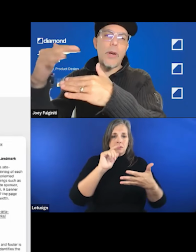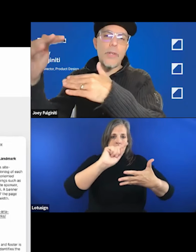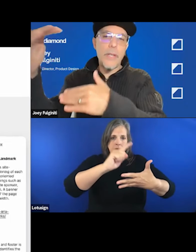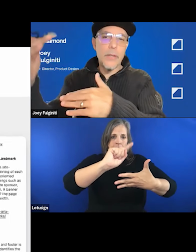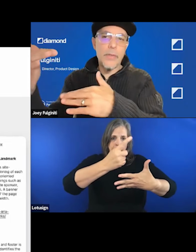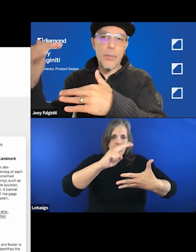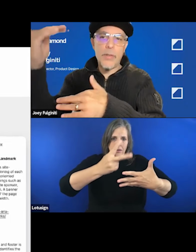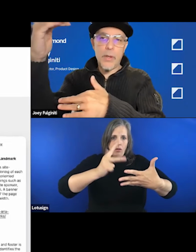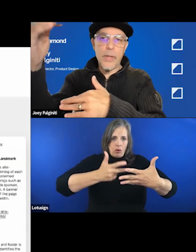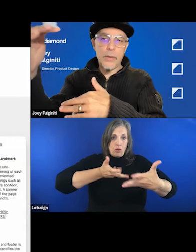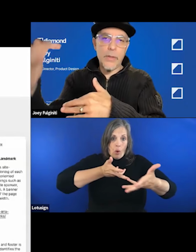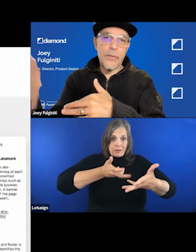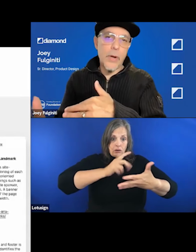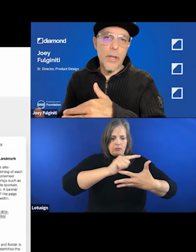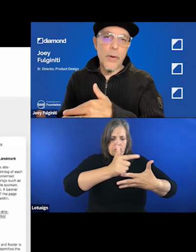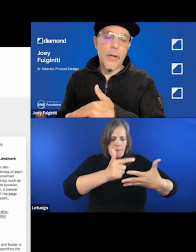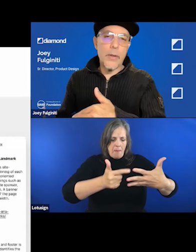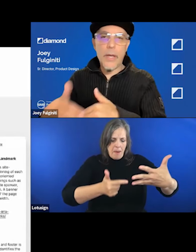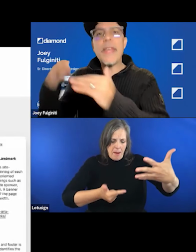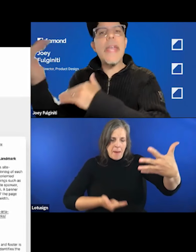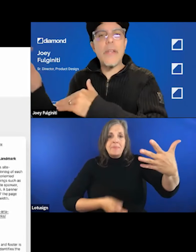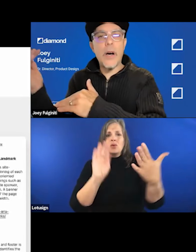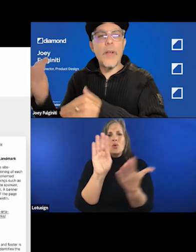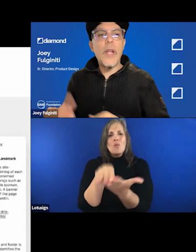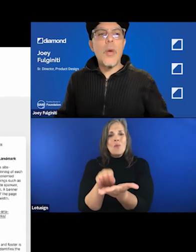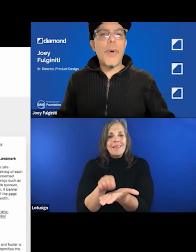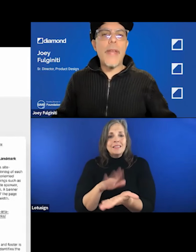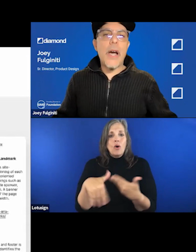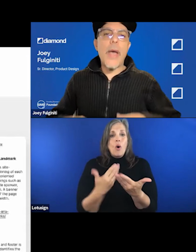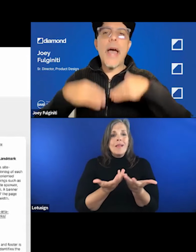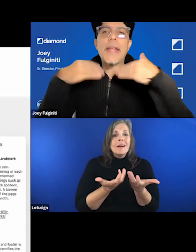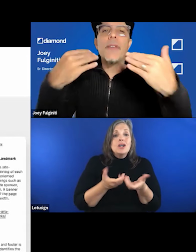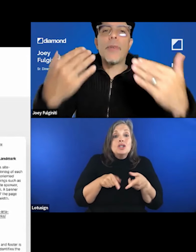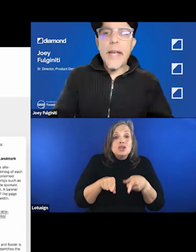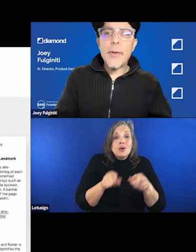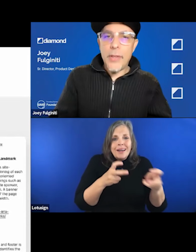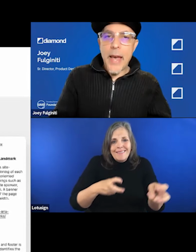engineers and we and we list it all out here in the handoff but now adding another layer to that